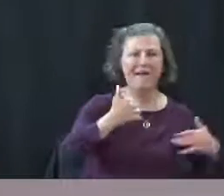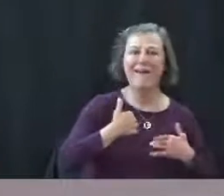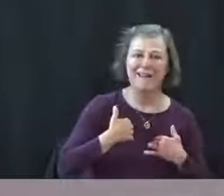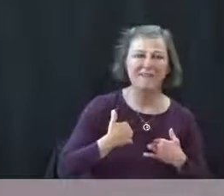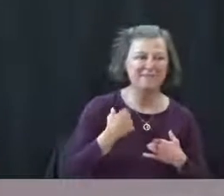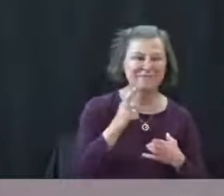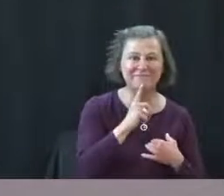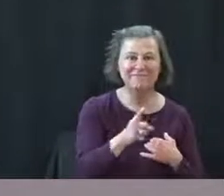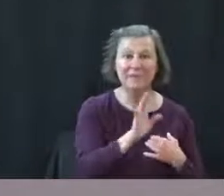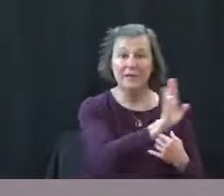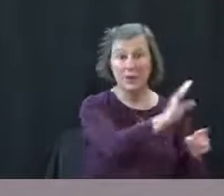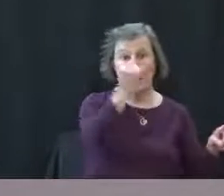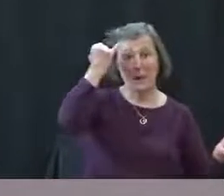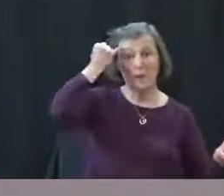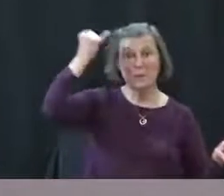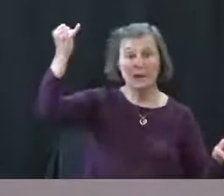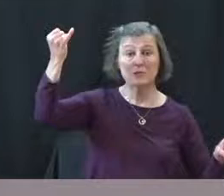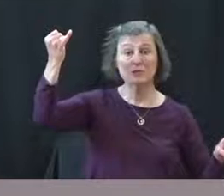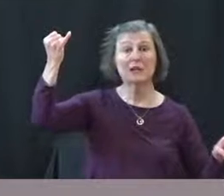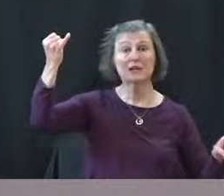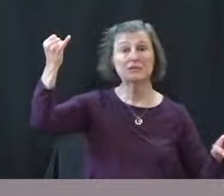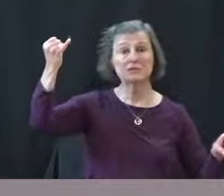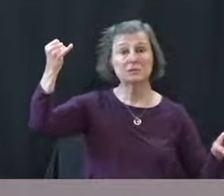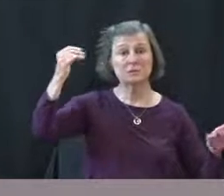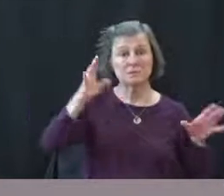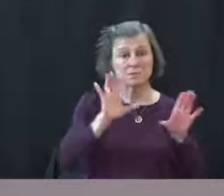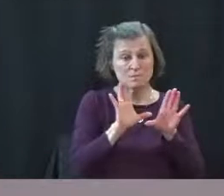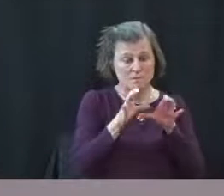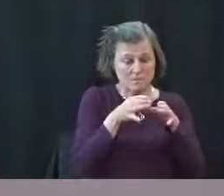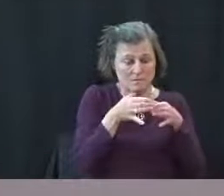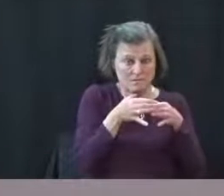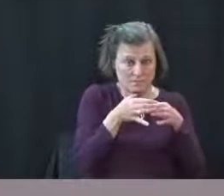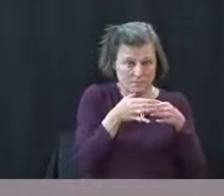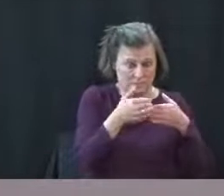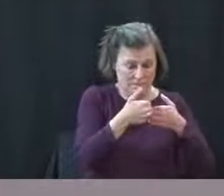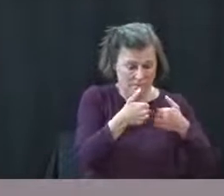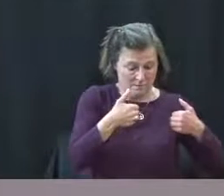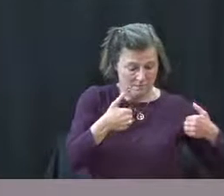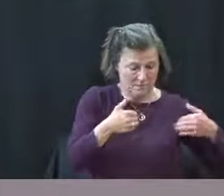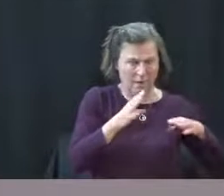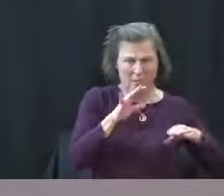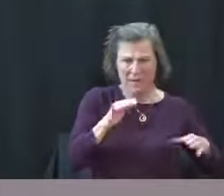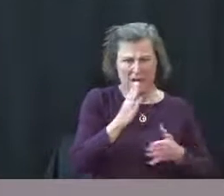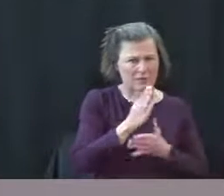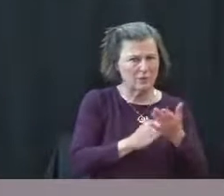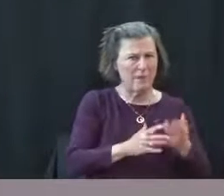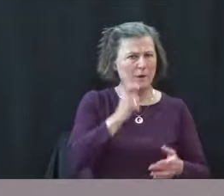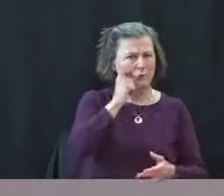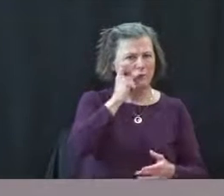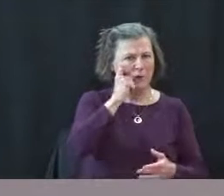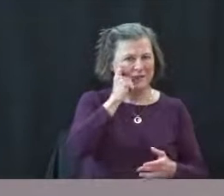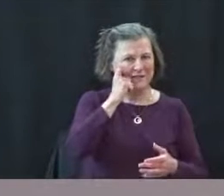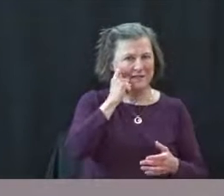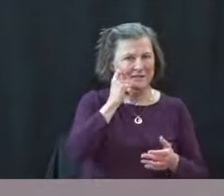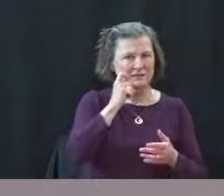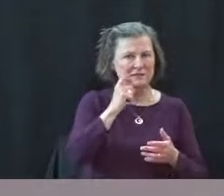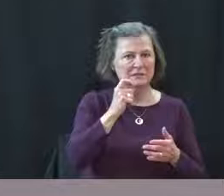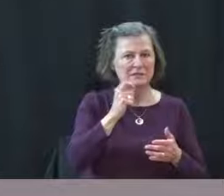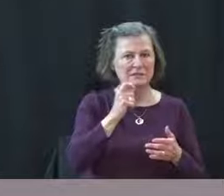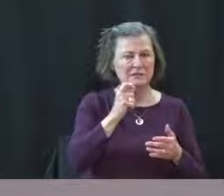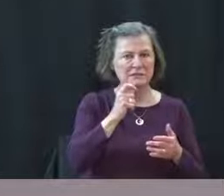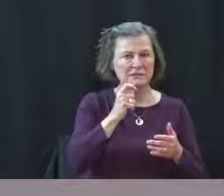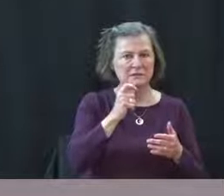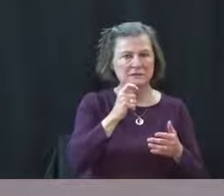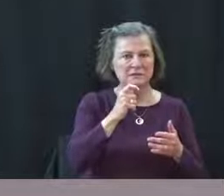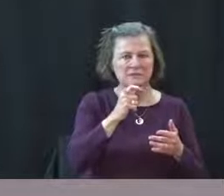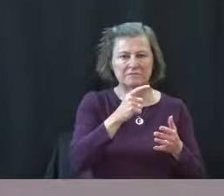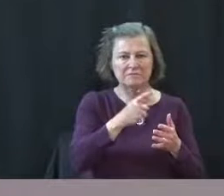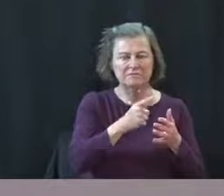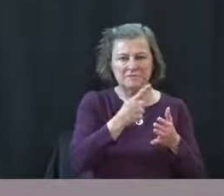imaginations had been colonized by some dehumanizing racist narratives and she felt compassion